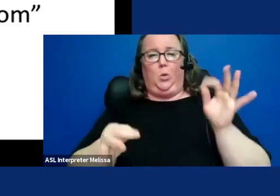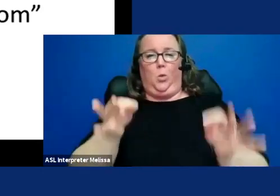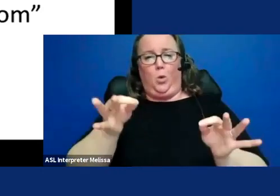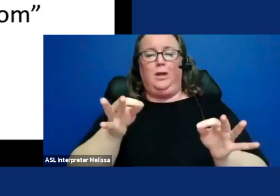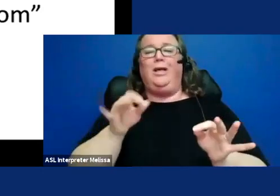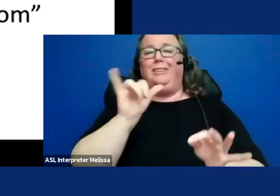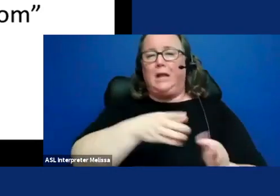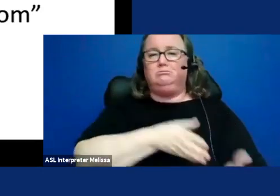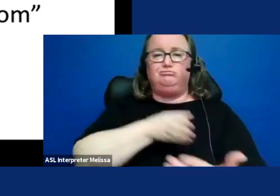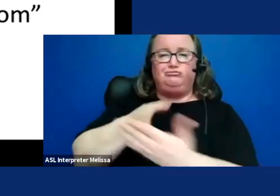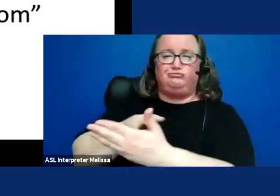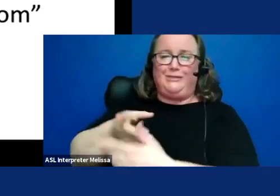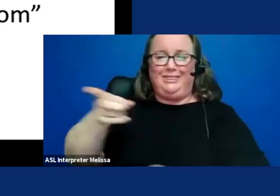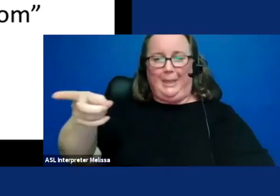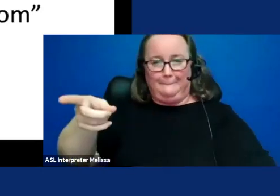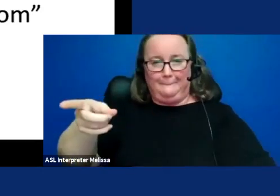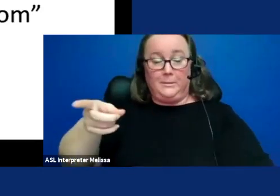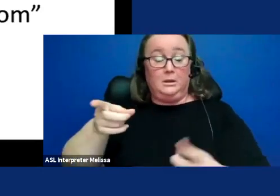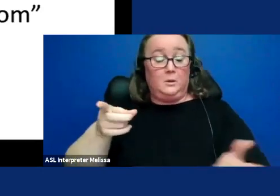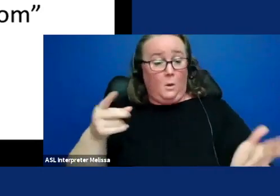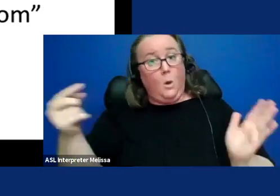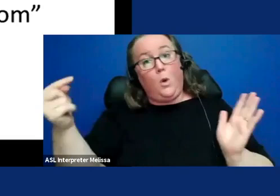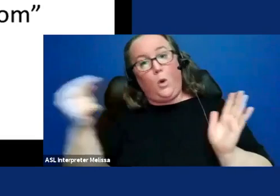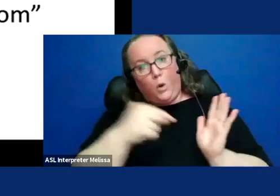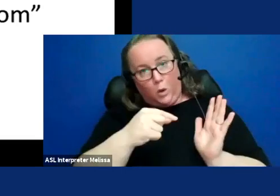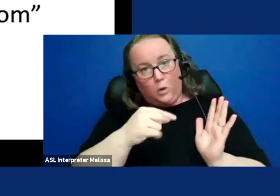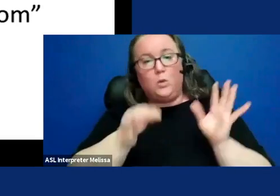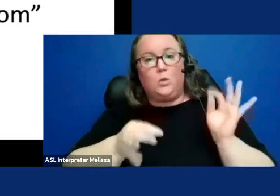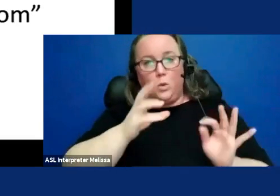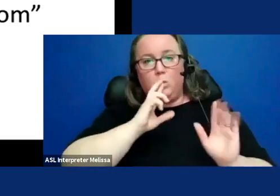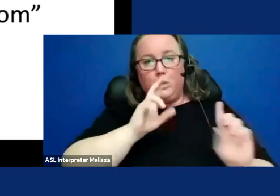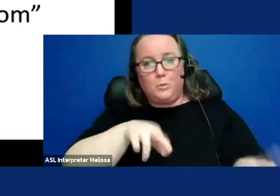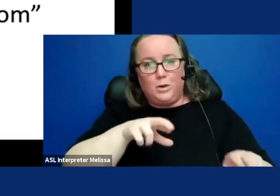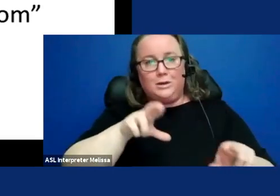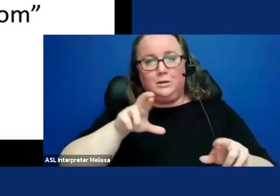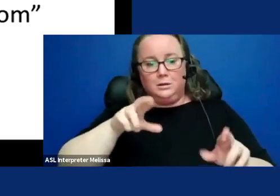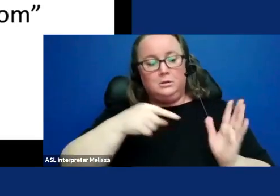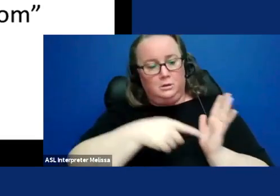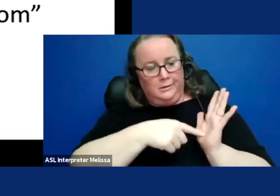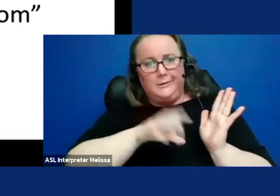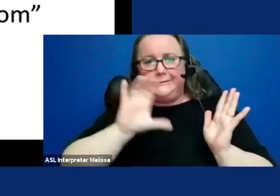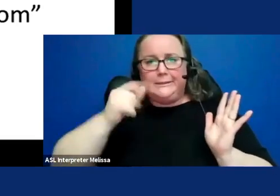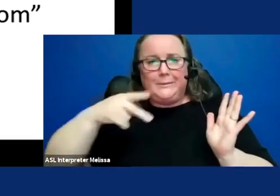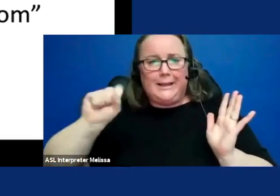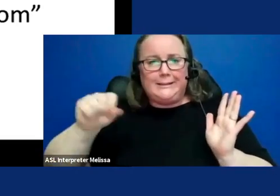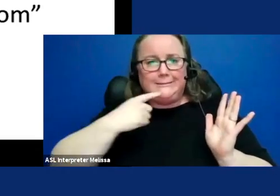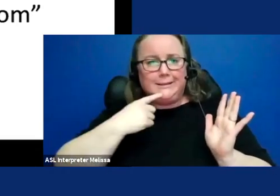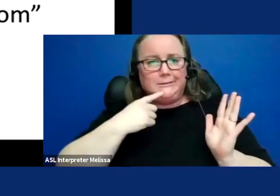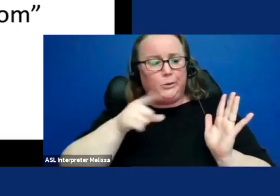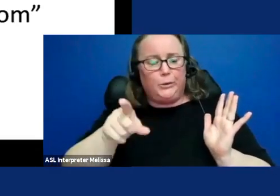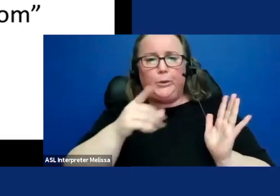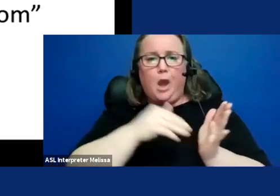So you can even point to their court reports like, look, here, CPS is saying that you are often very angry or that you